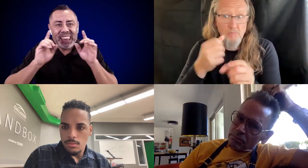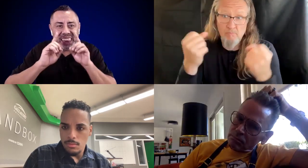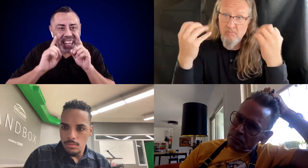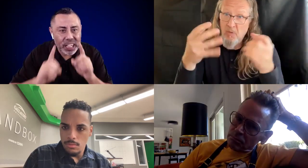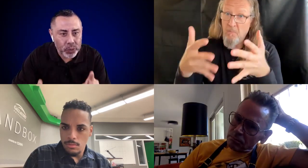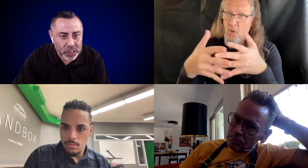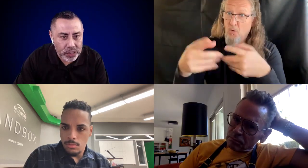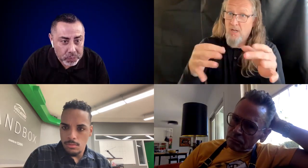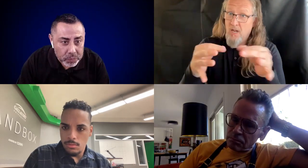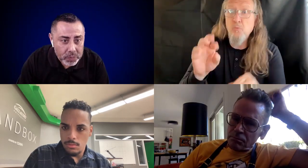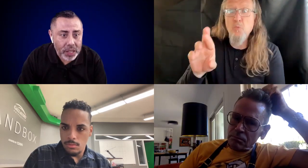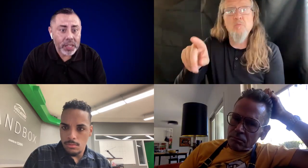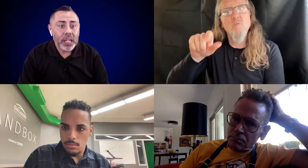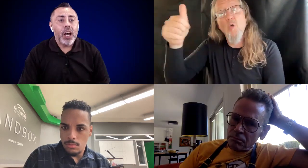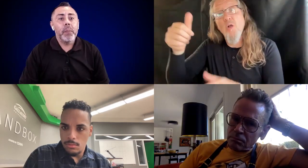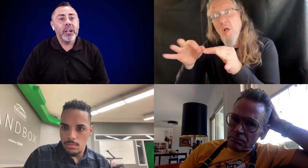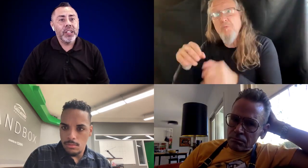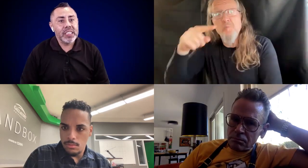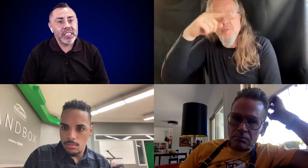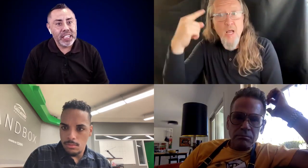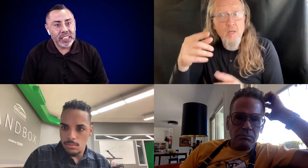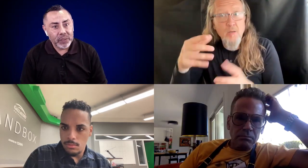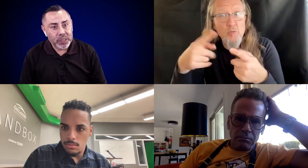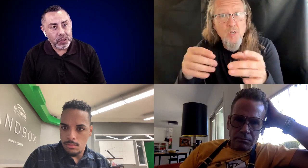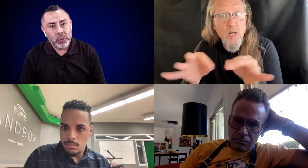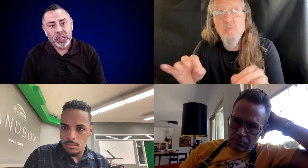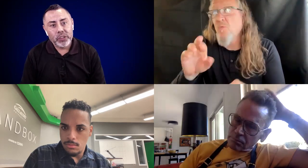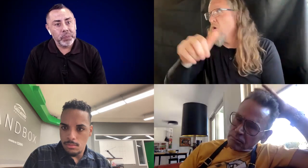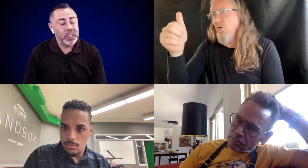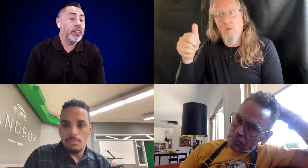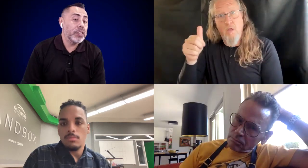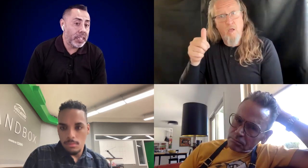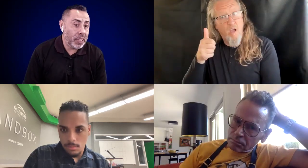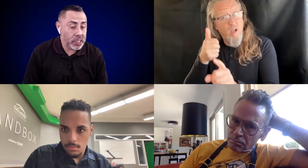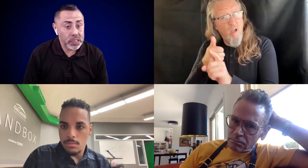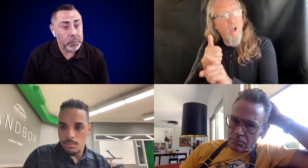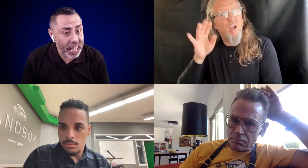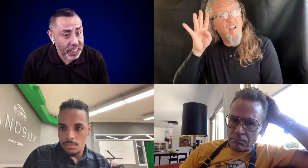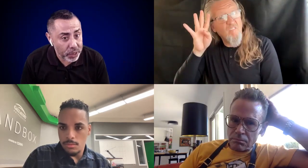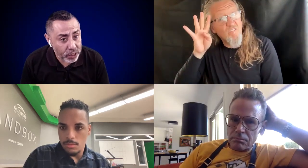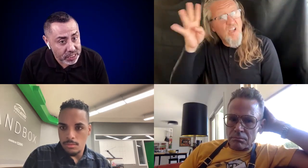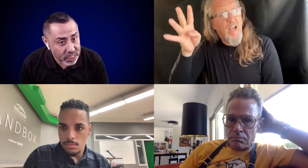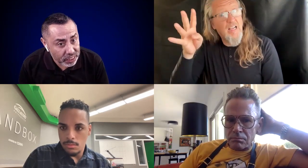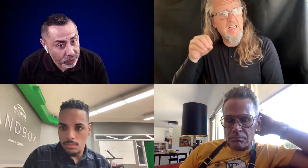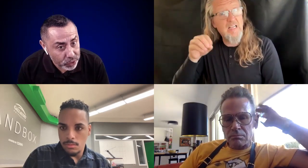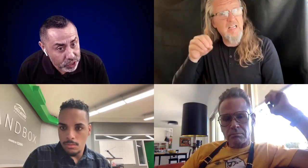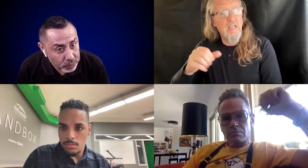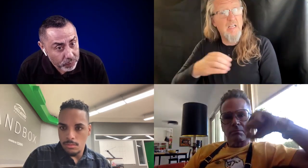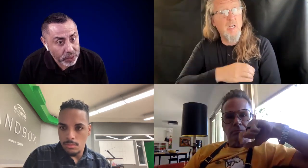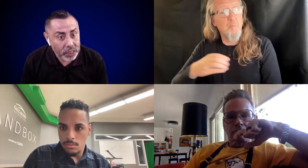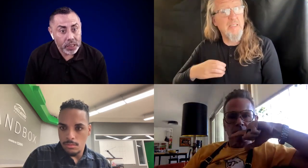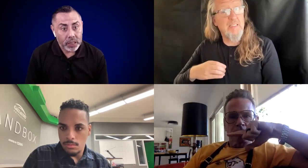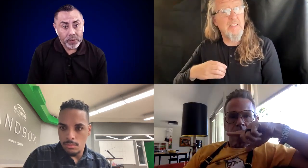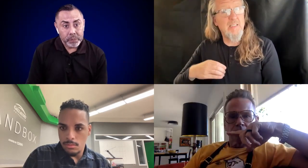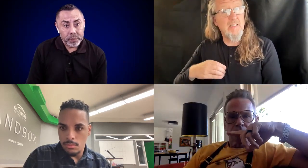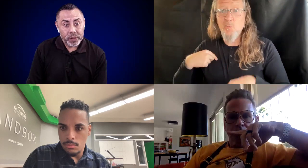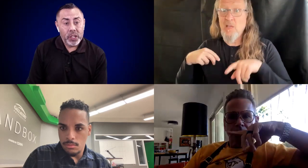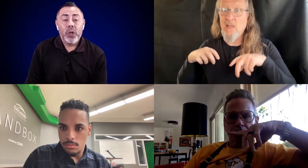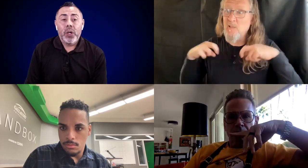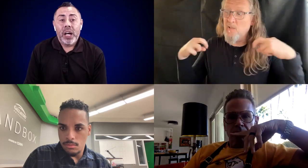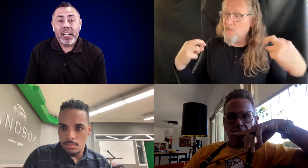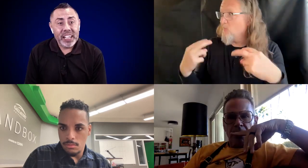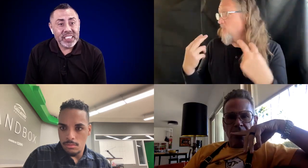Language, American sign language, whether it be other sign languages like black American sign language.